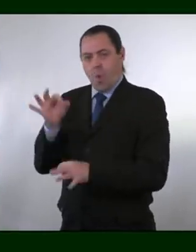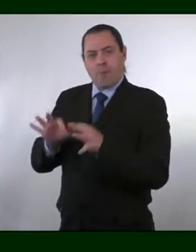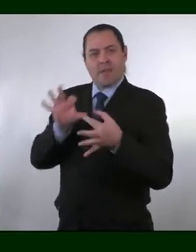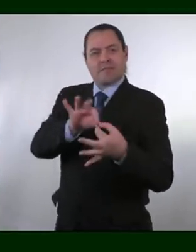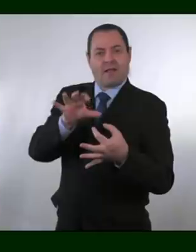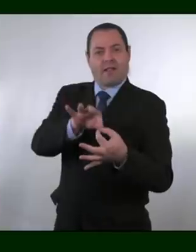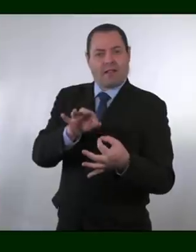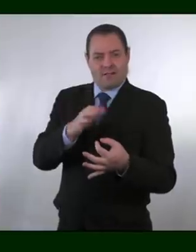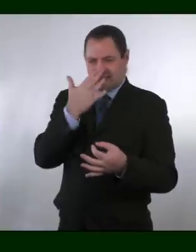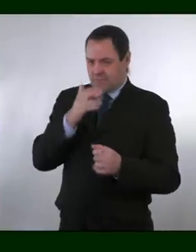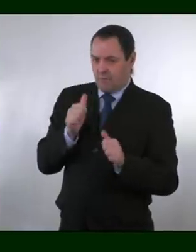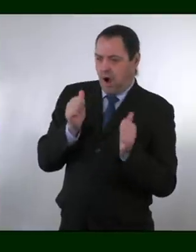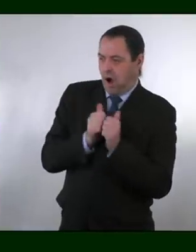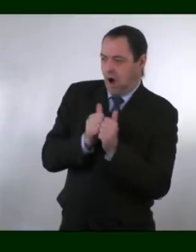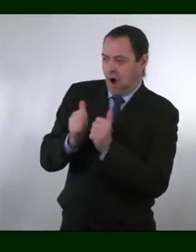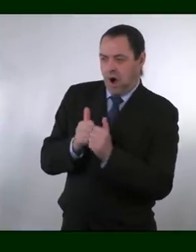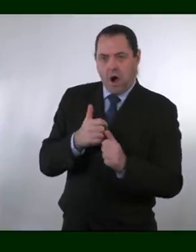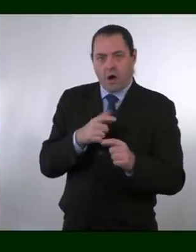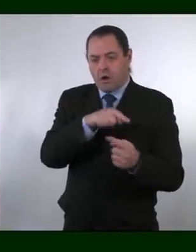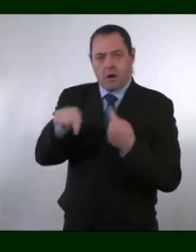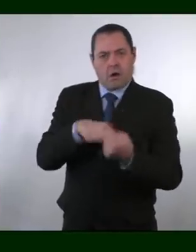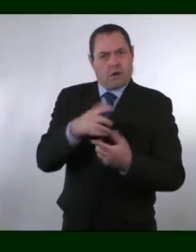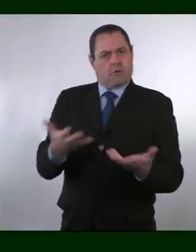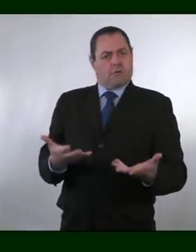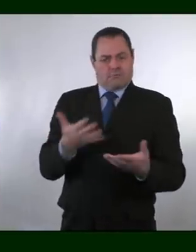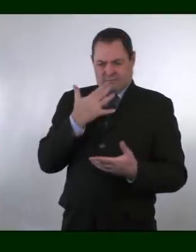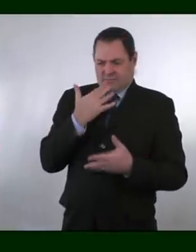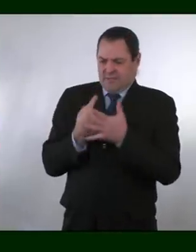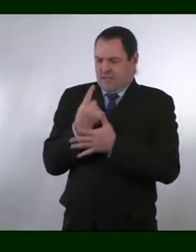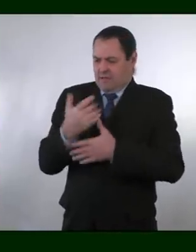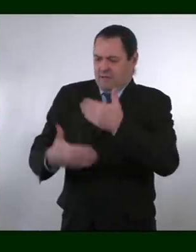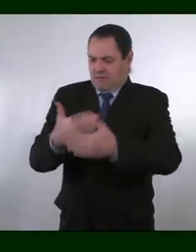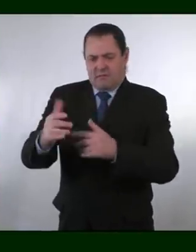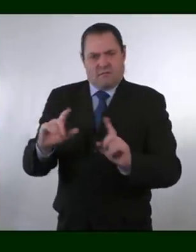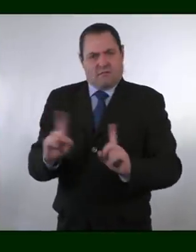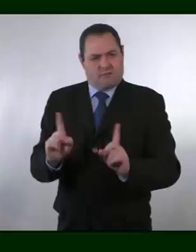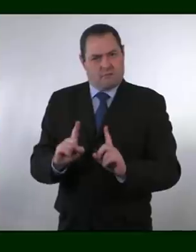Can the Prime Minister give a cast-iron assurance that from now on all Government